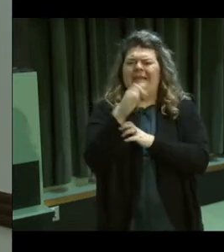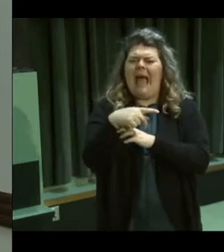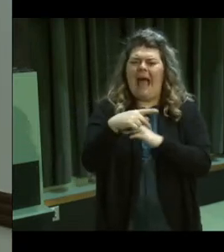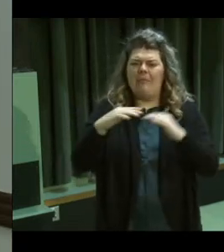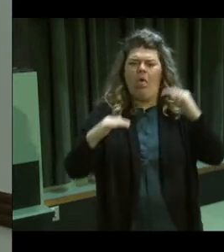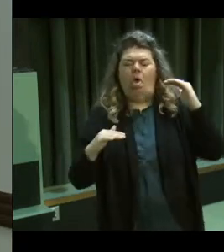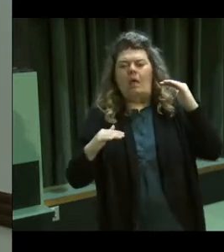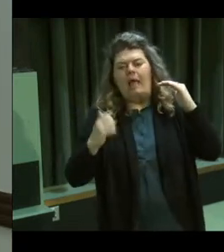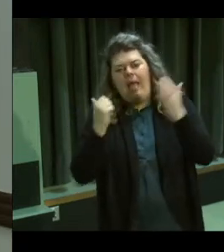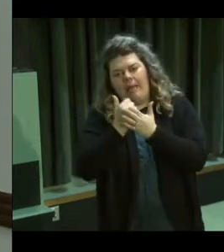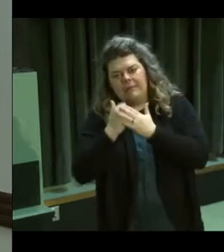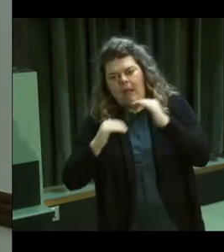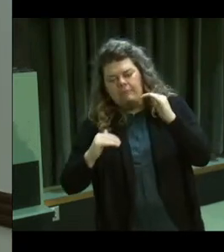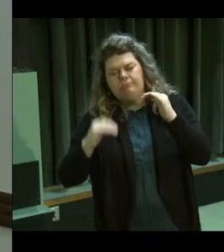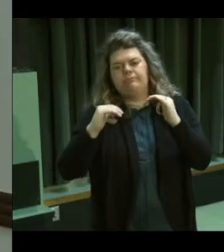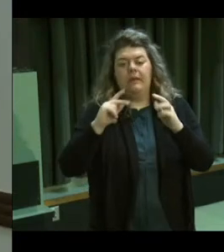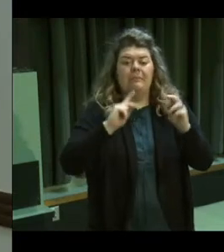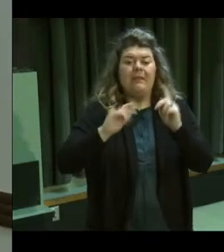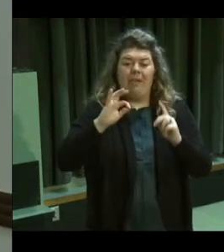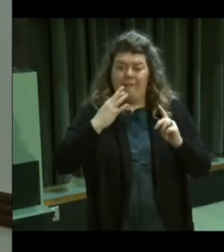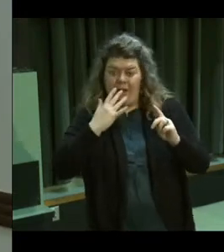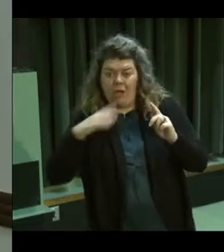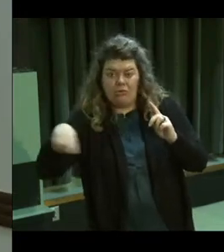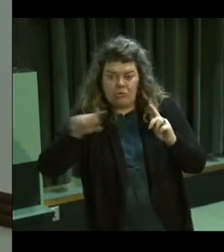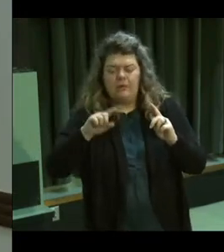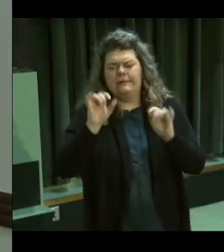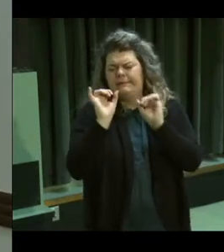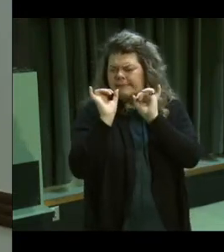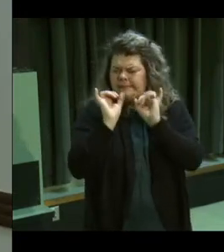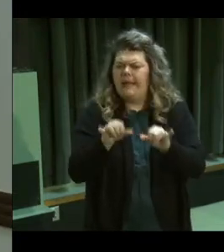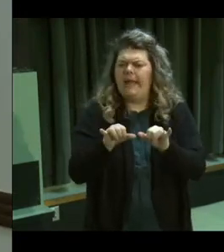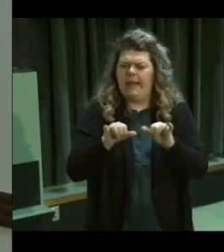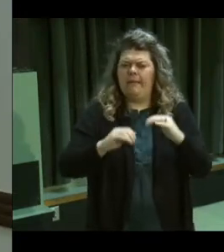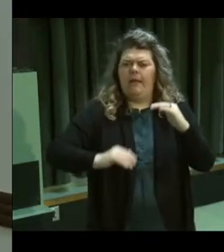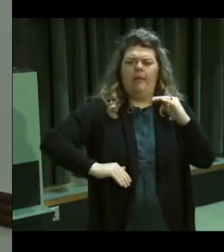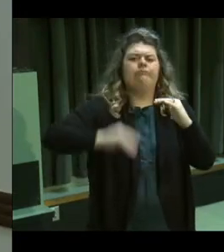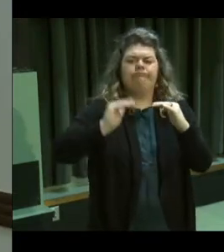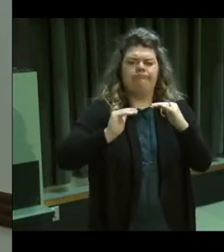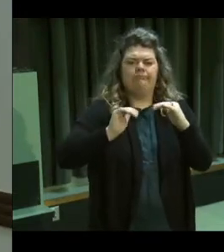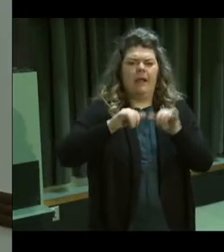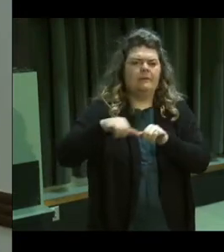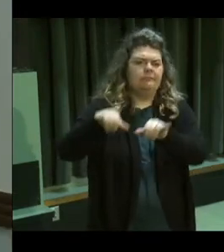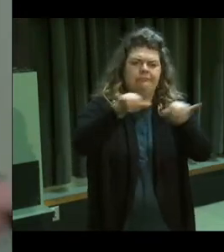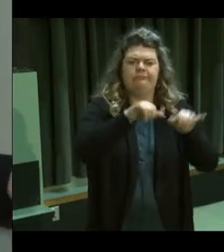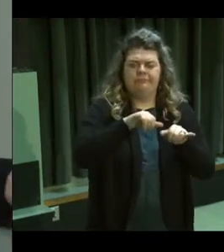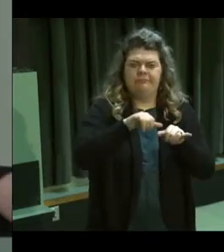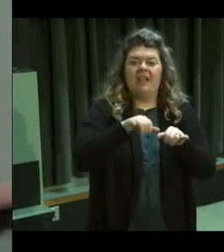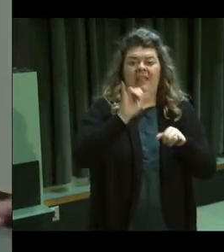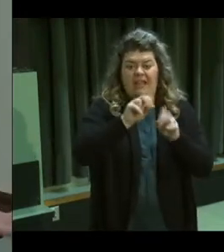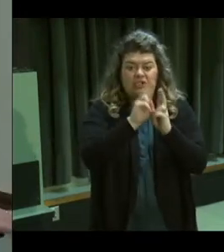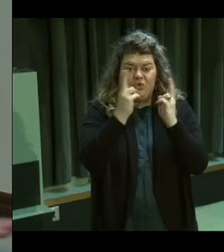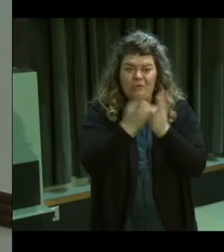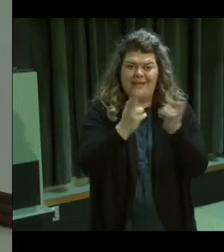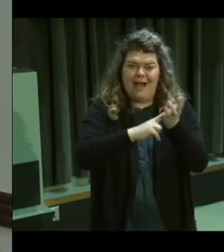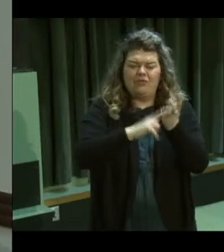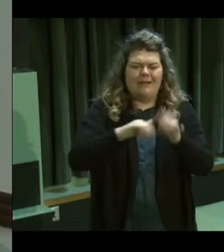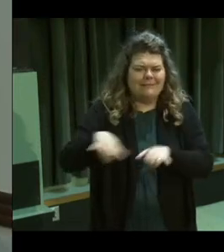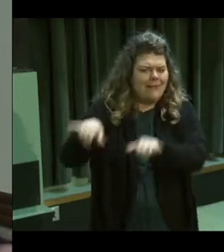workers of color get the same deal that everyone else gets